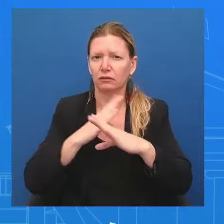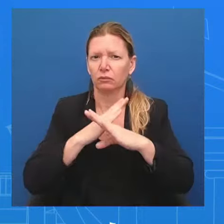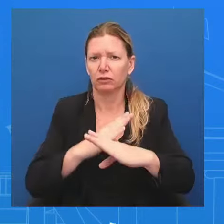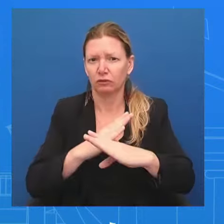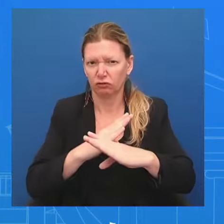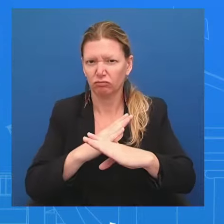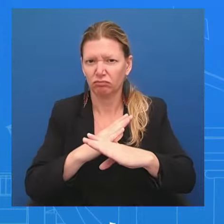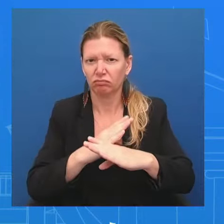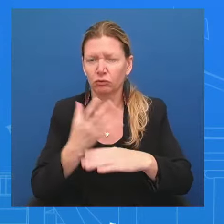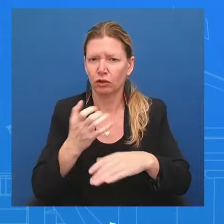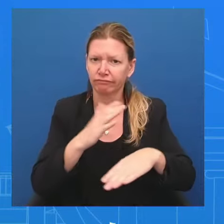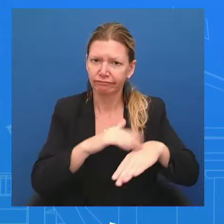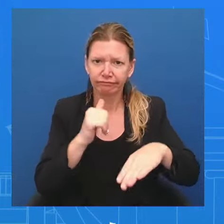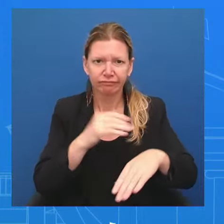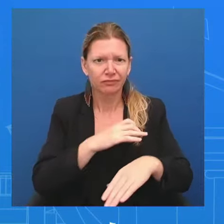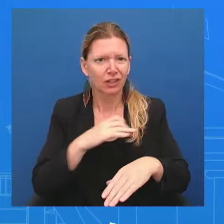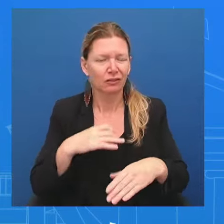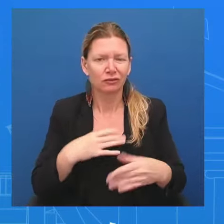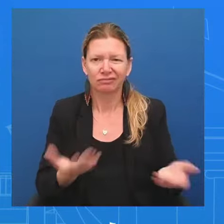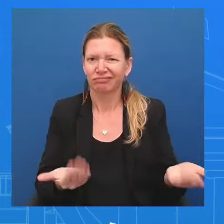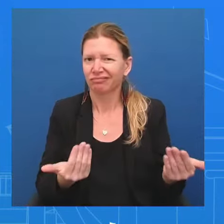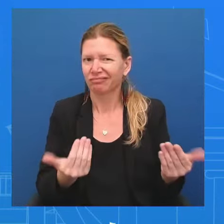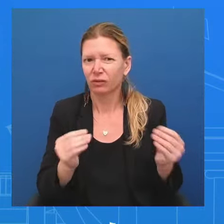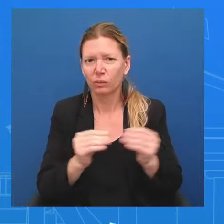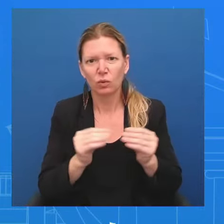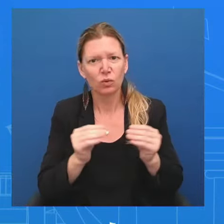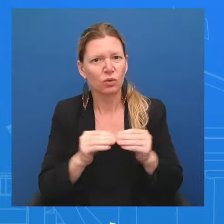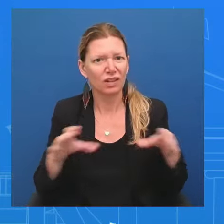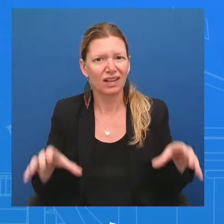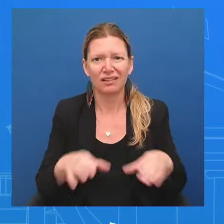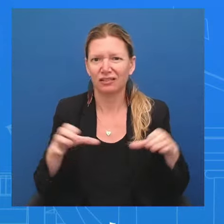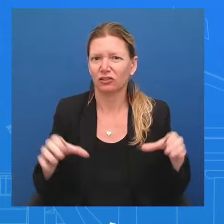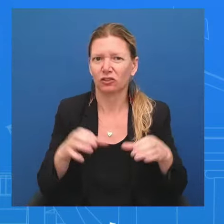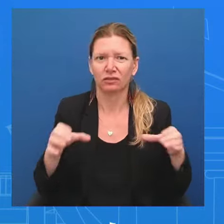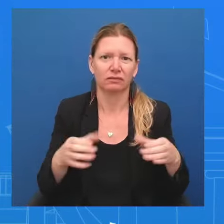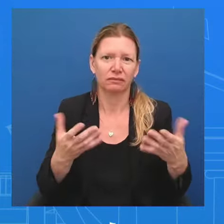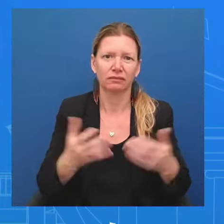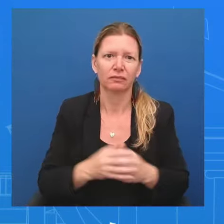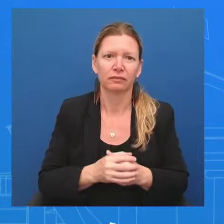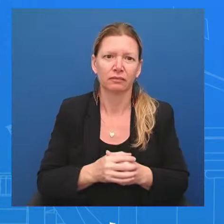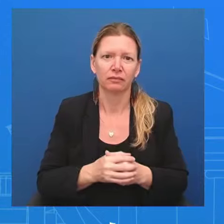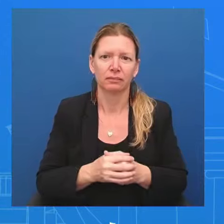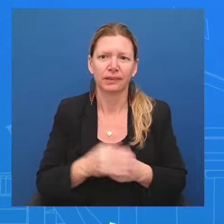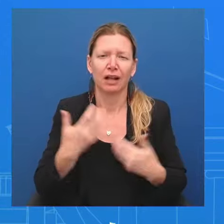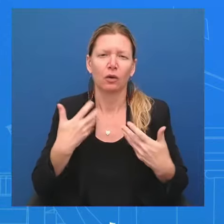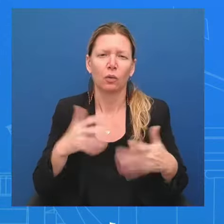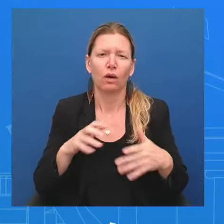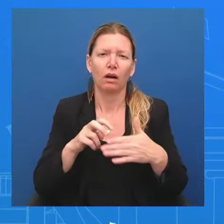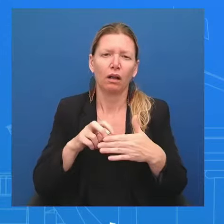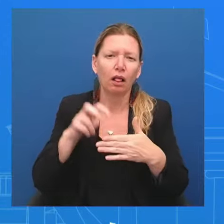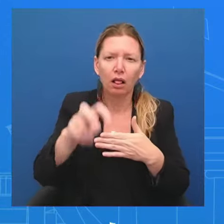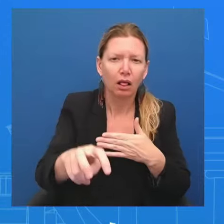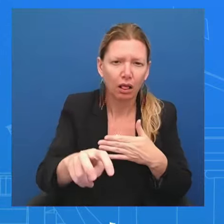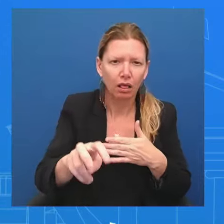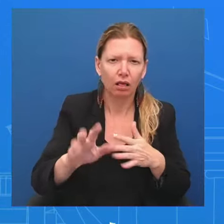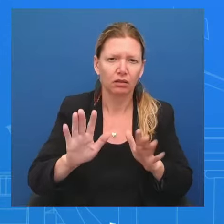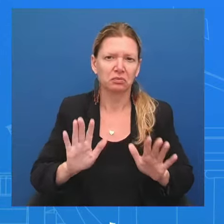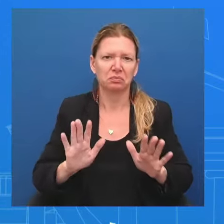I'm not going to get ahead of the event as you just stated with the Kansas City Chiefs on Friday.